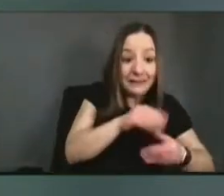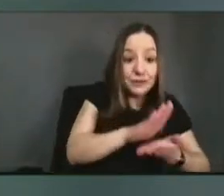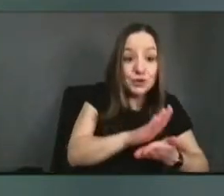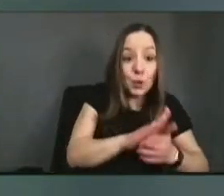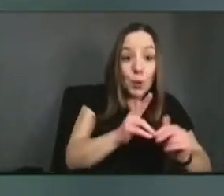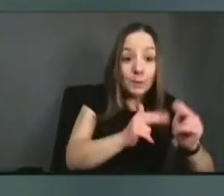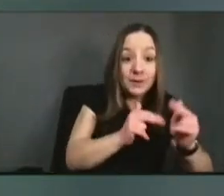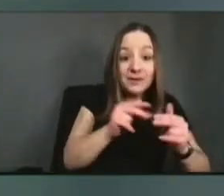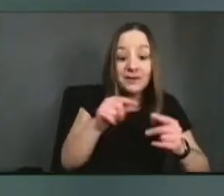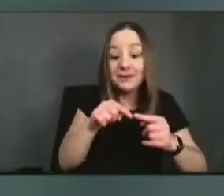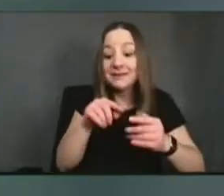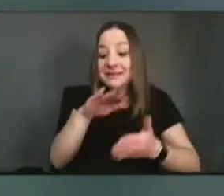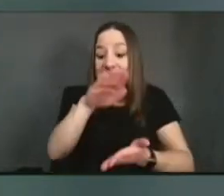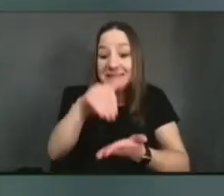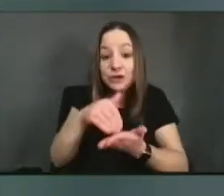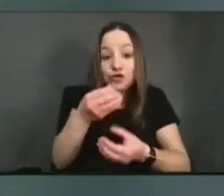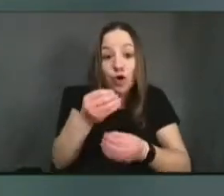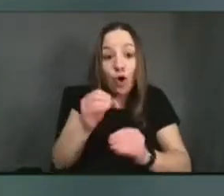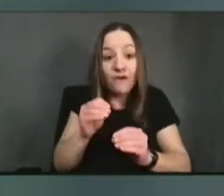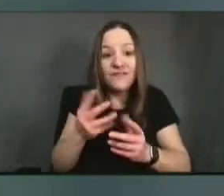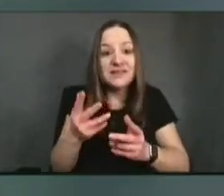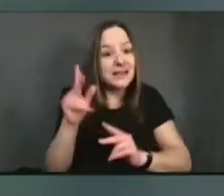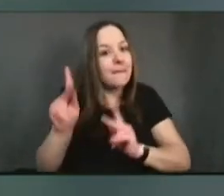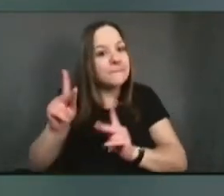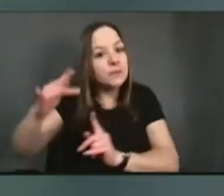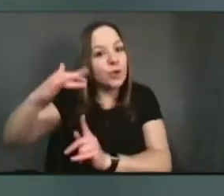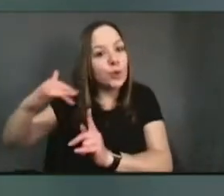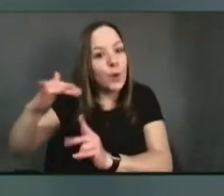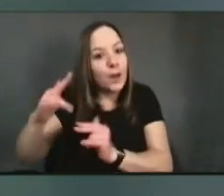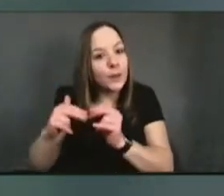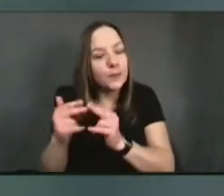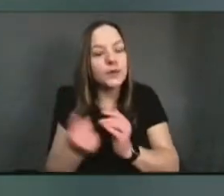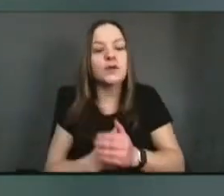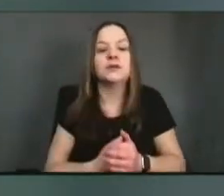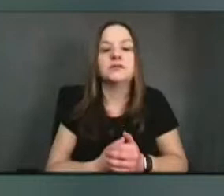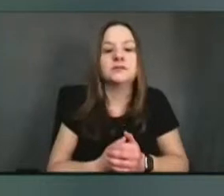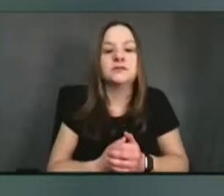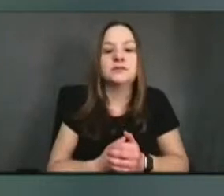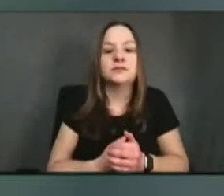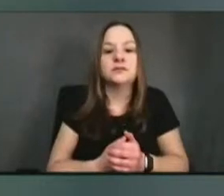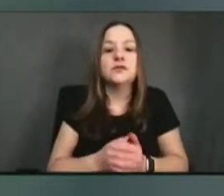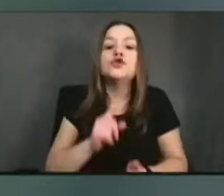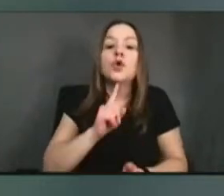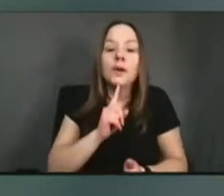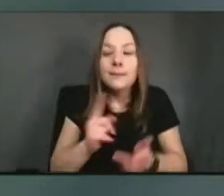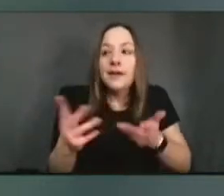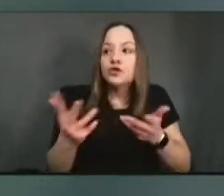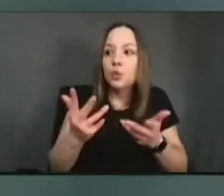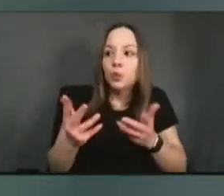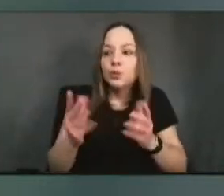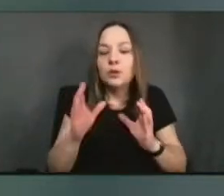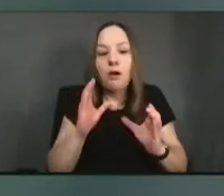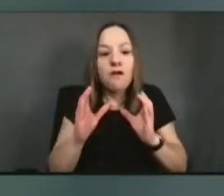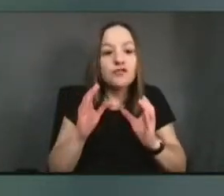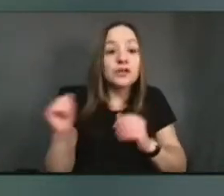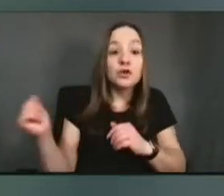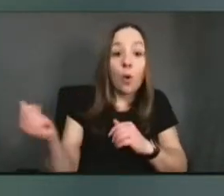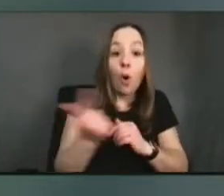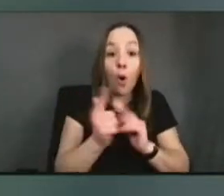those who were in our schools, those who are in central offices and all of those spaces around our school system, So we have engaged them in that